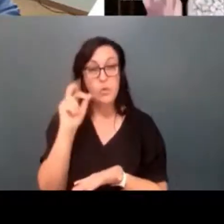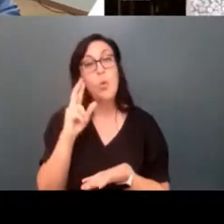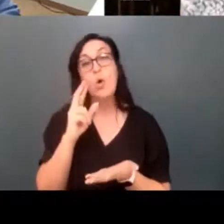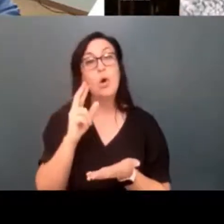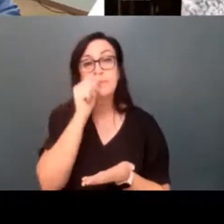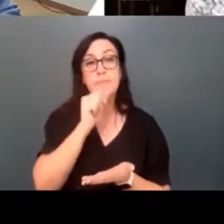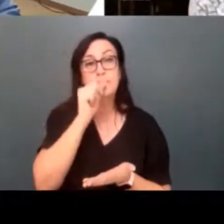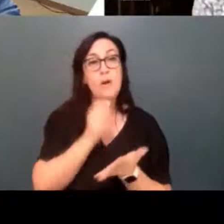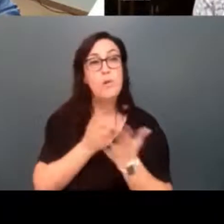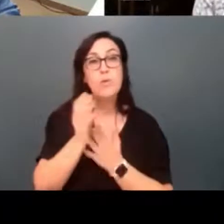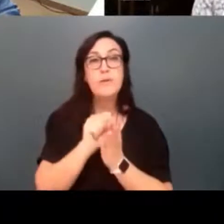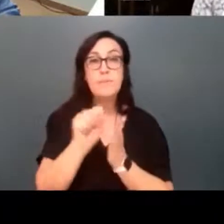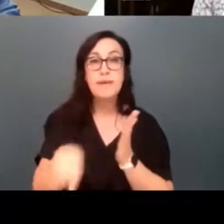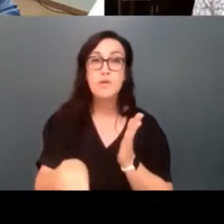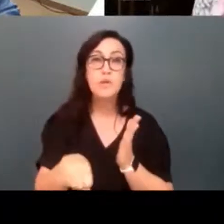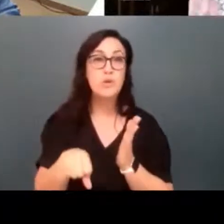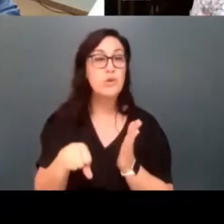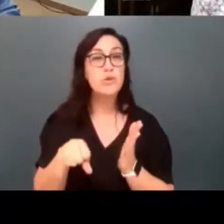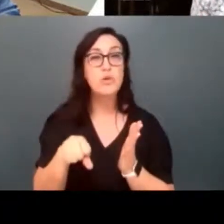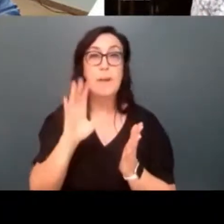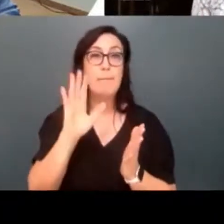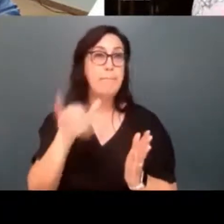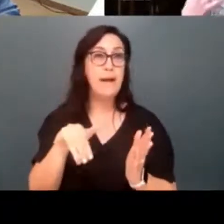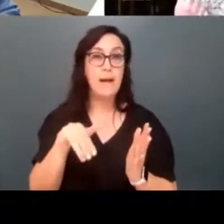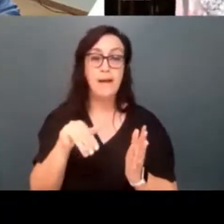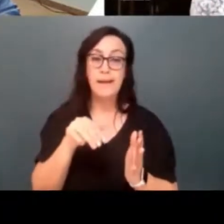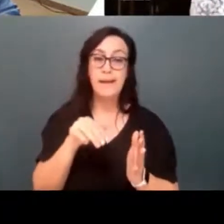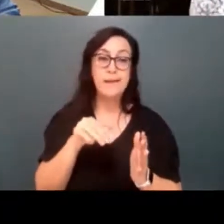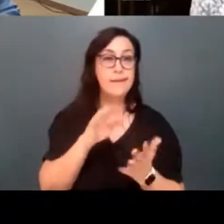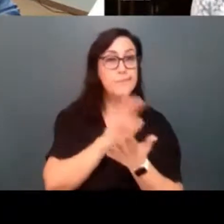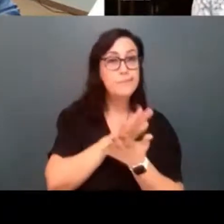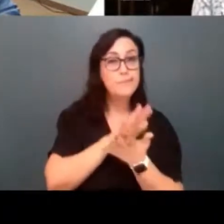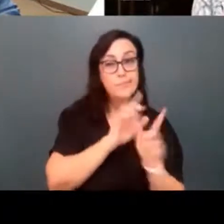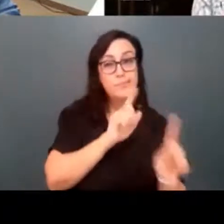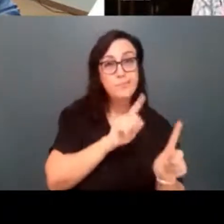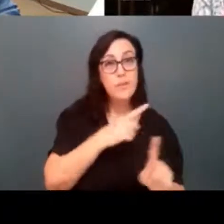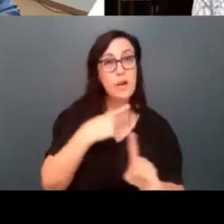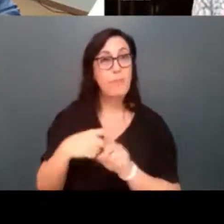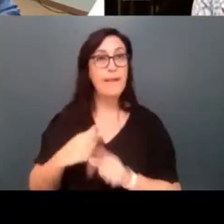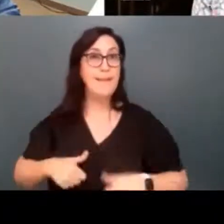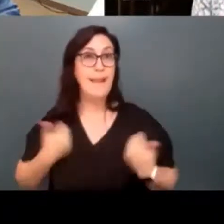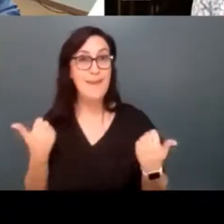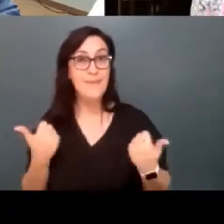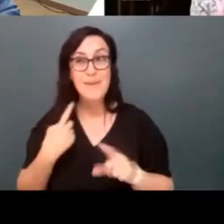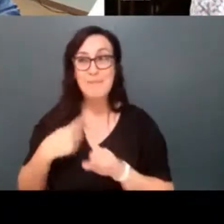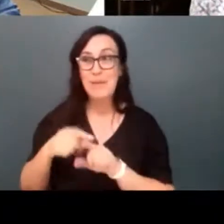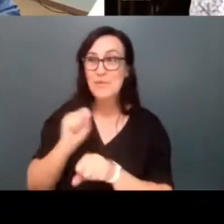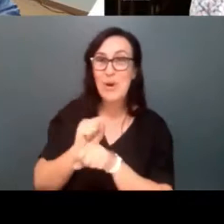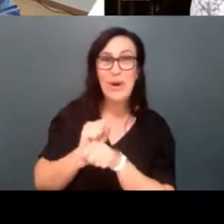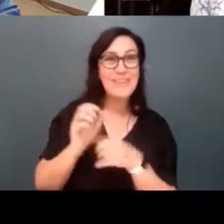their life and getting more of that and getting a better picture of what our students want and need.